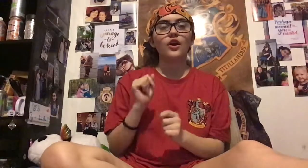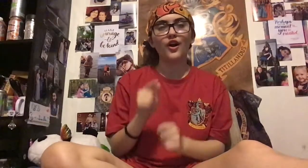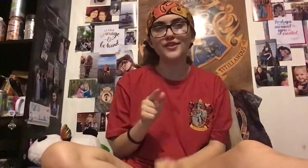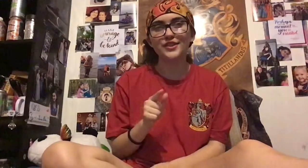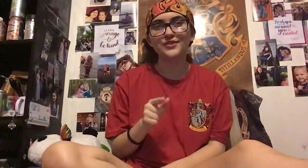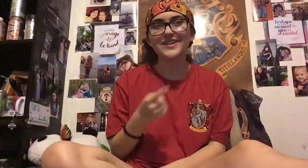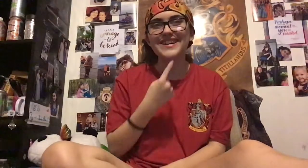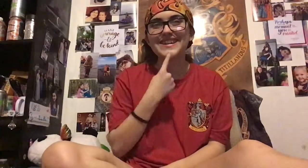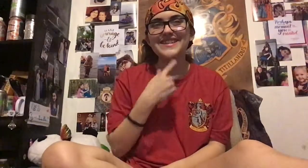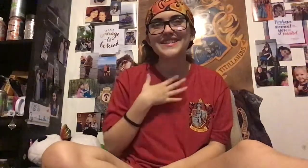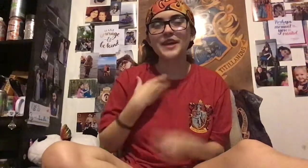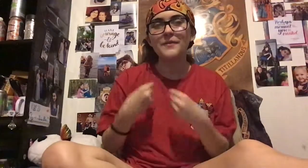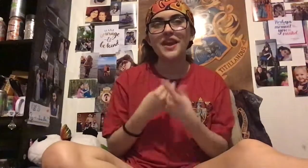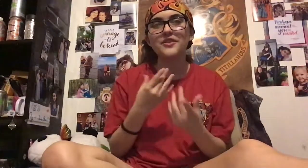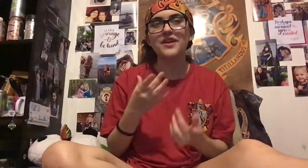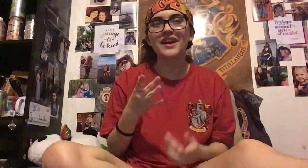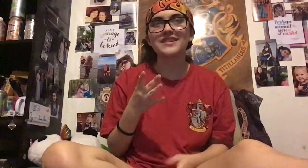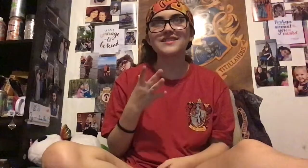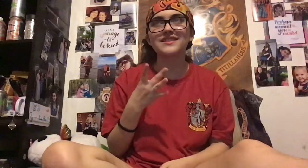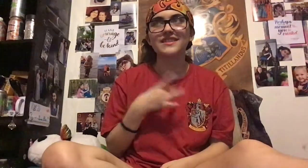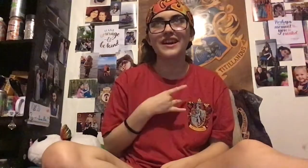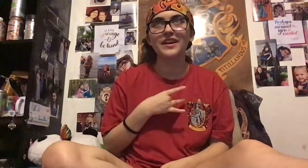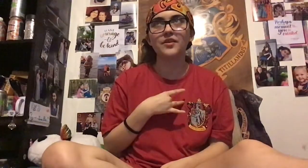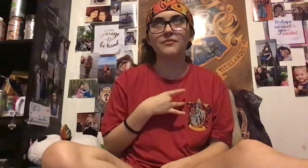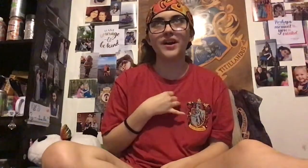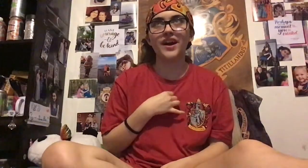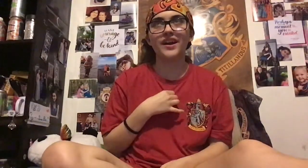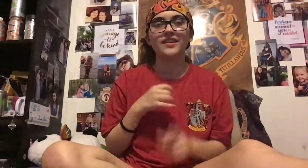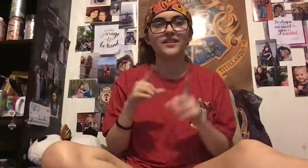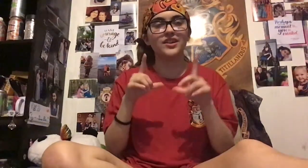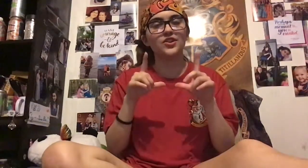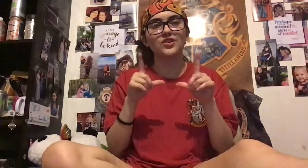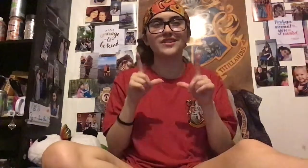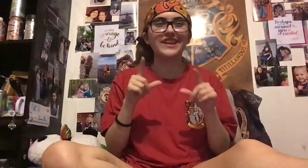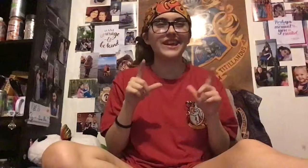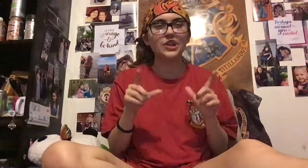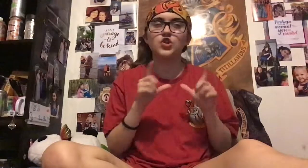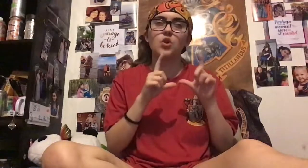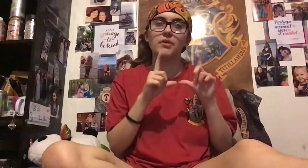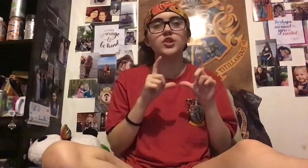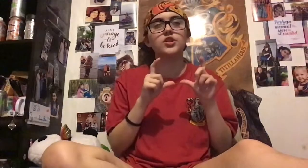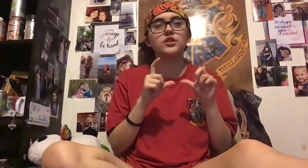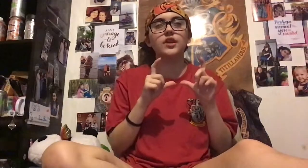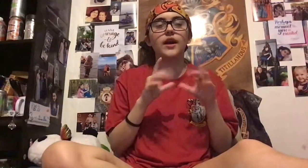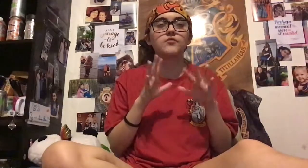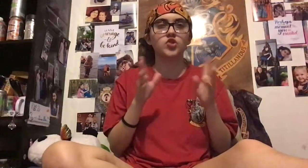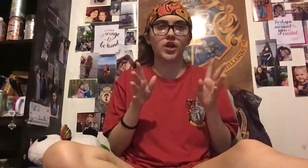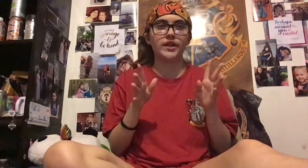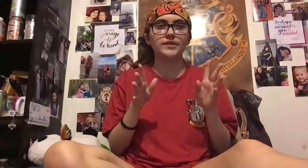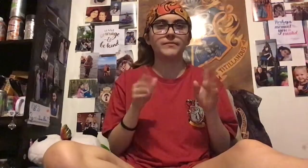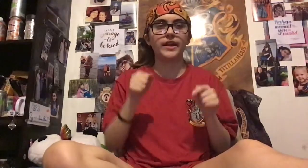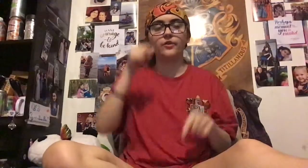Also, tell me how you guys like my little intro picture I'm trying something out